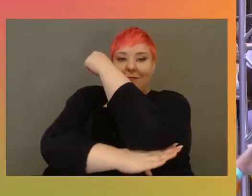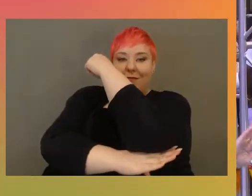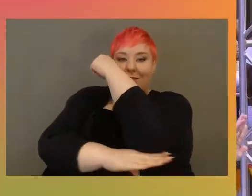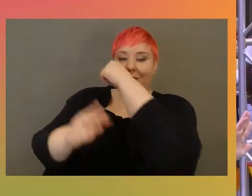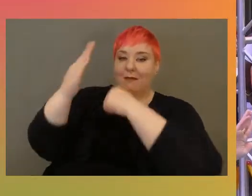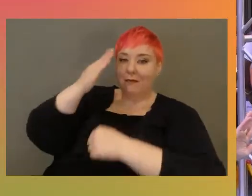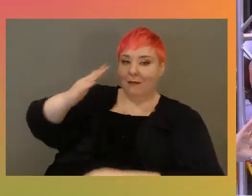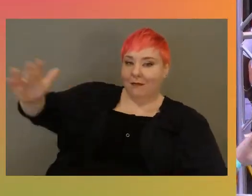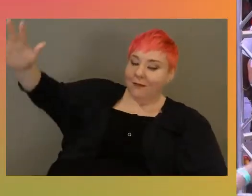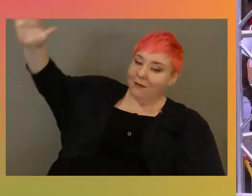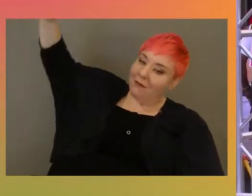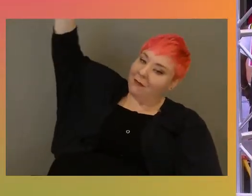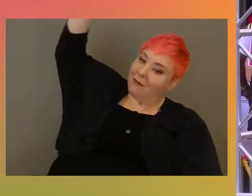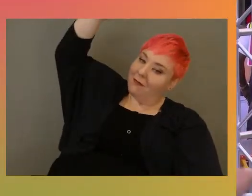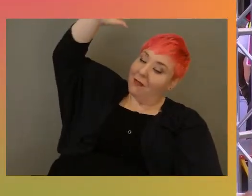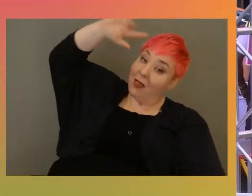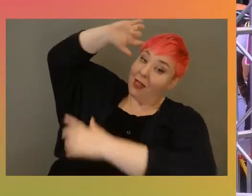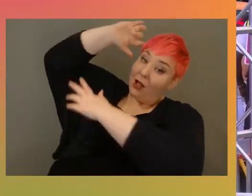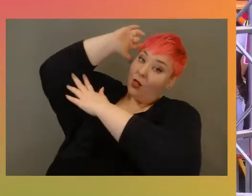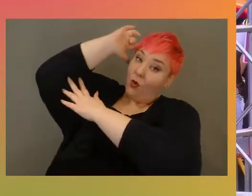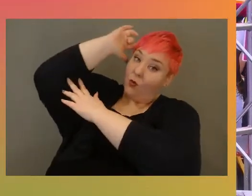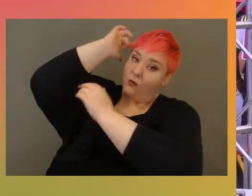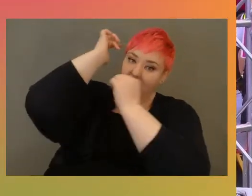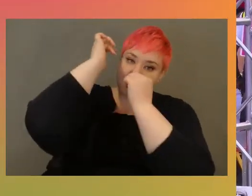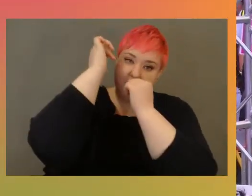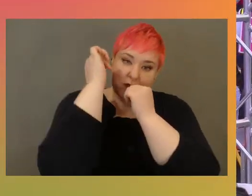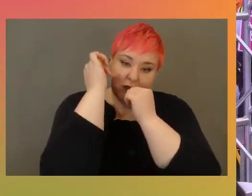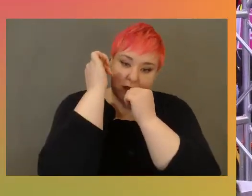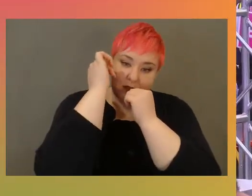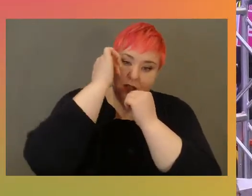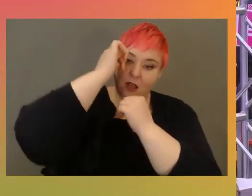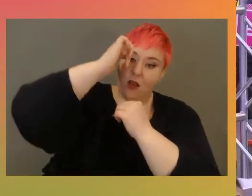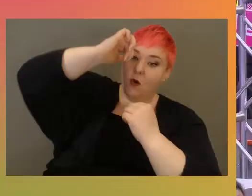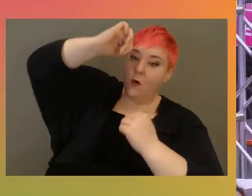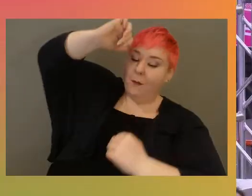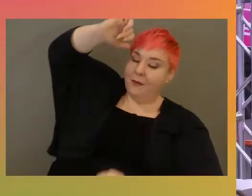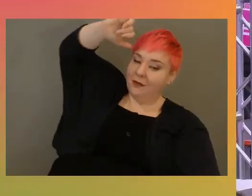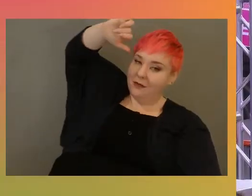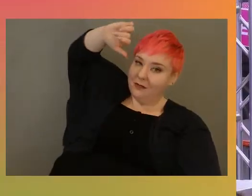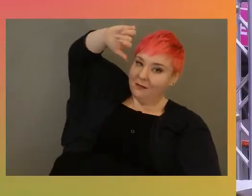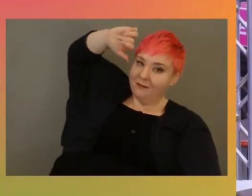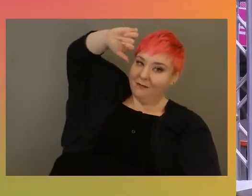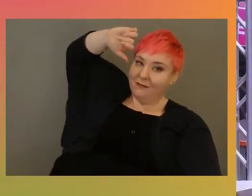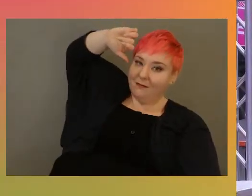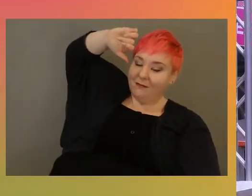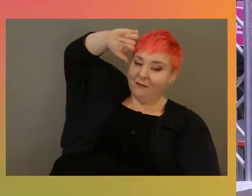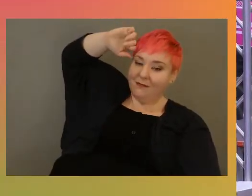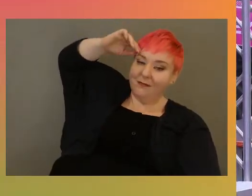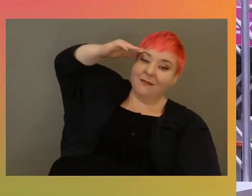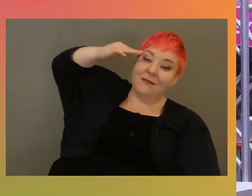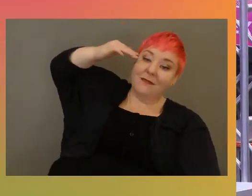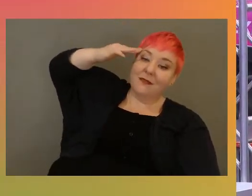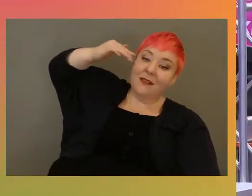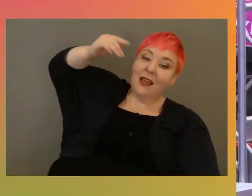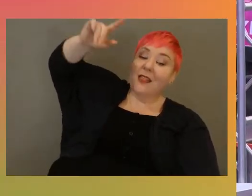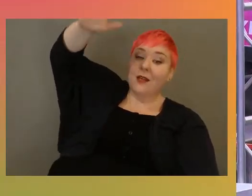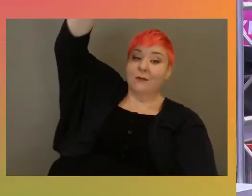EXTEND THE ANGLE TO THE KNEE,